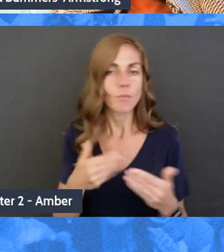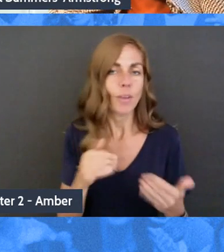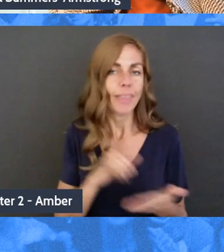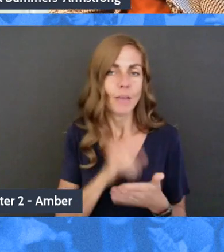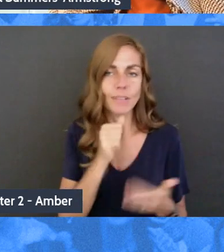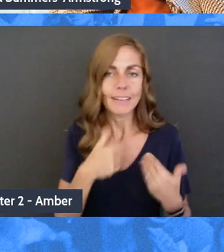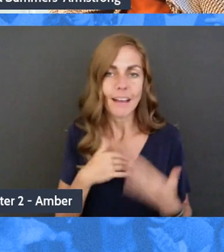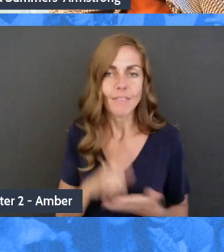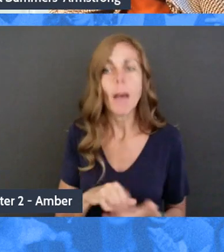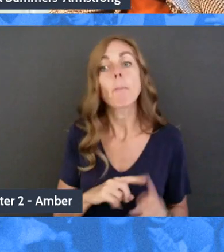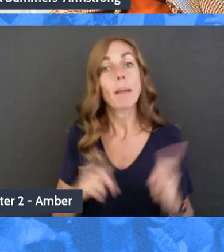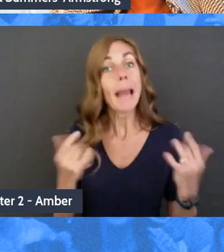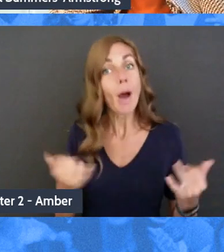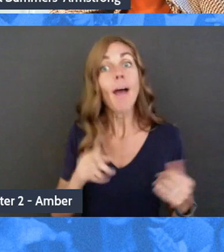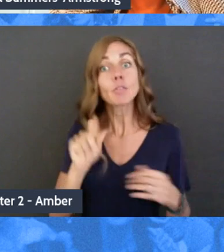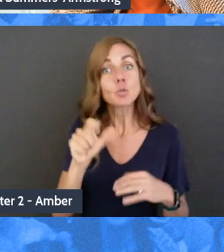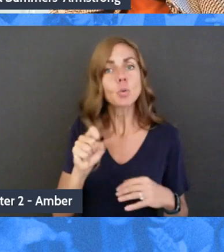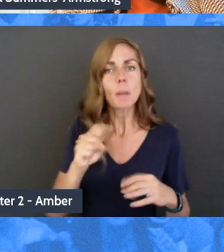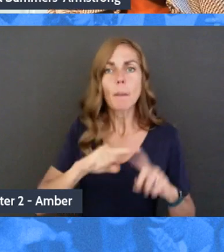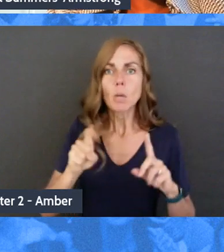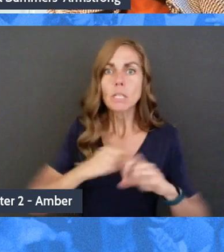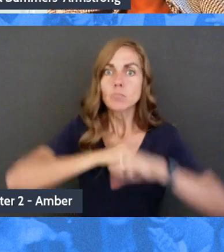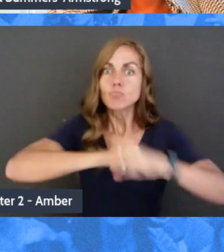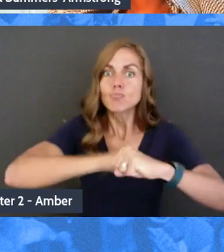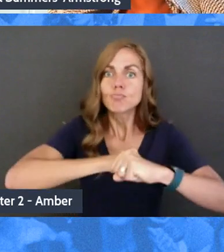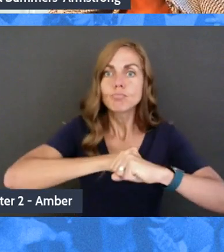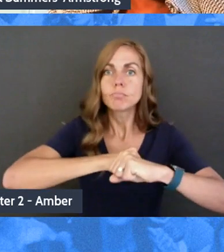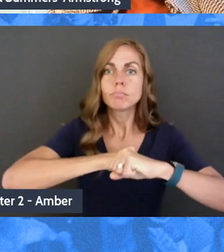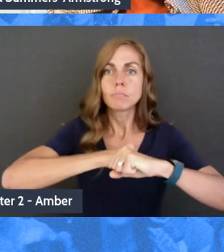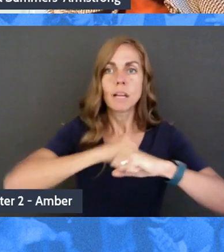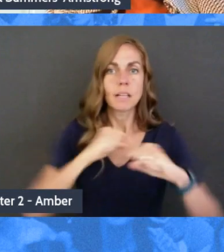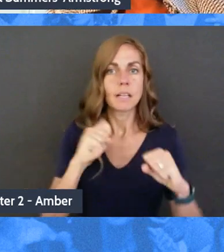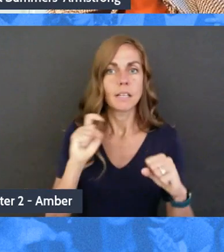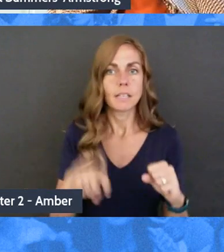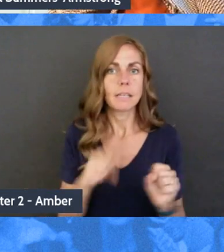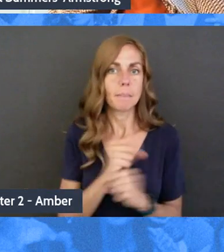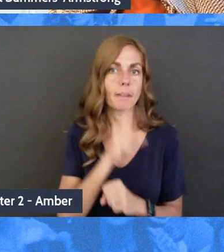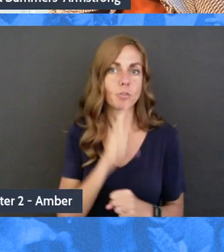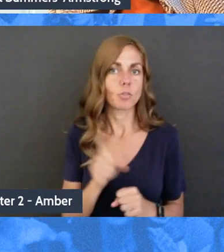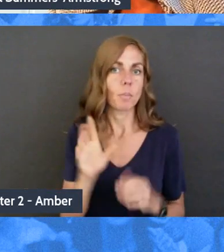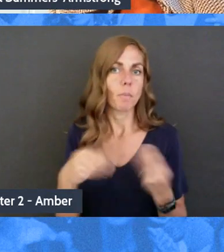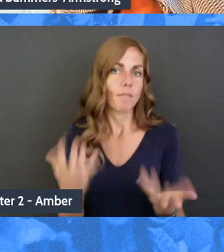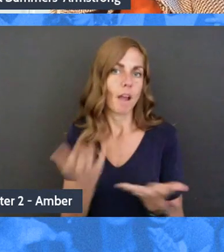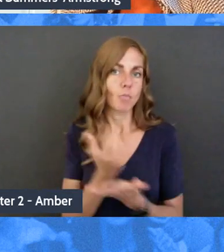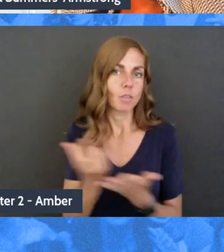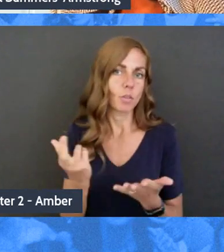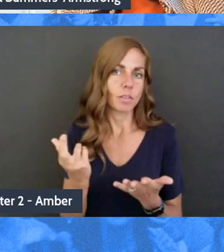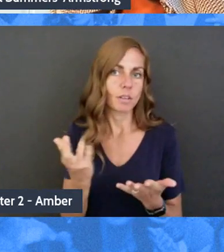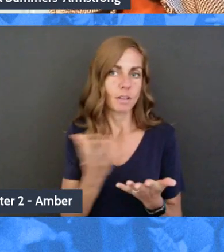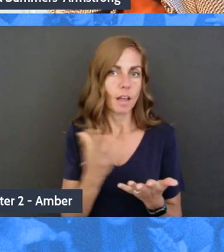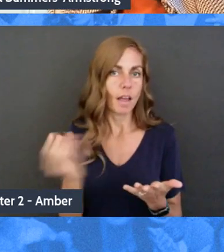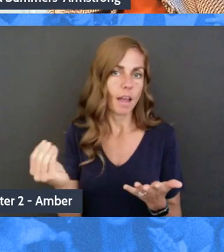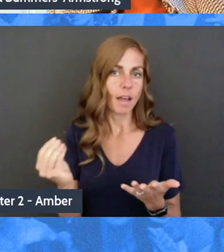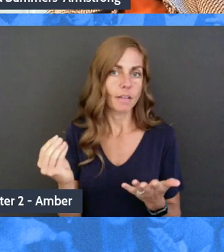we've got to protect them and we've got to make sure that we provide the resources and the tools that are needed to our clerks